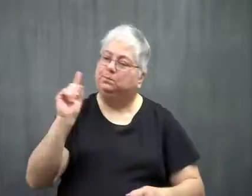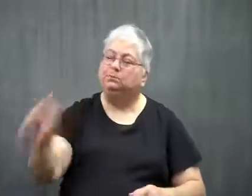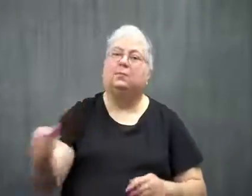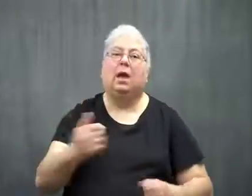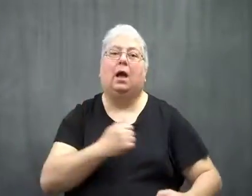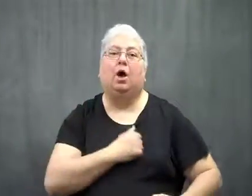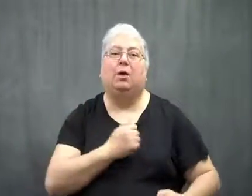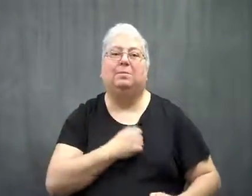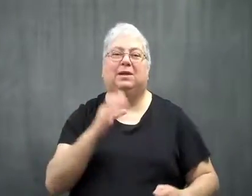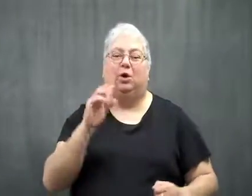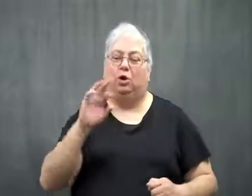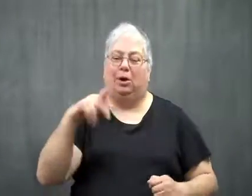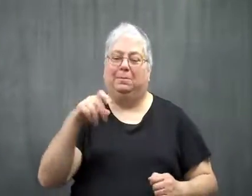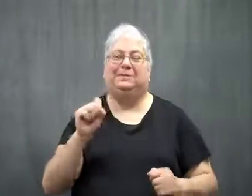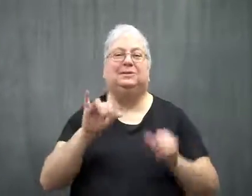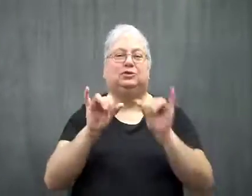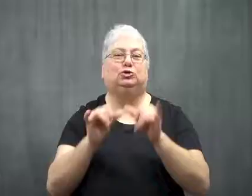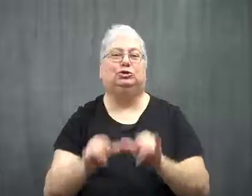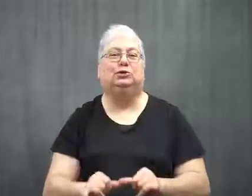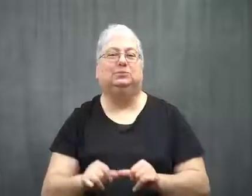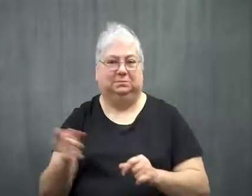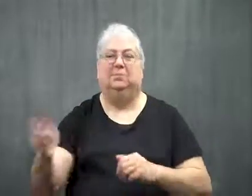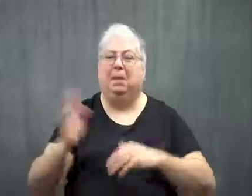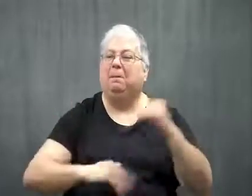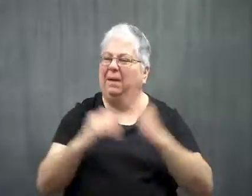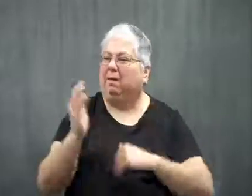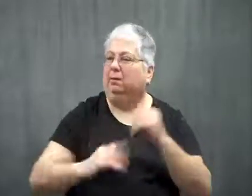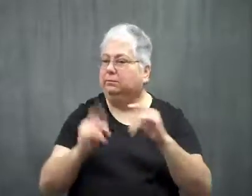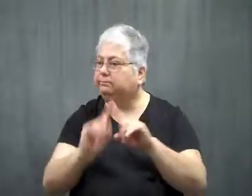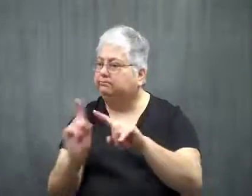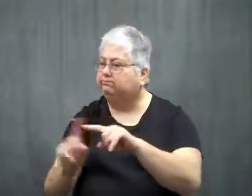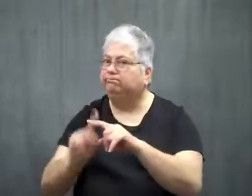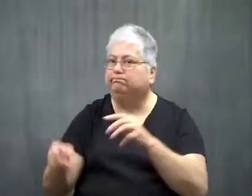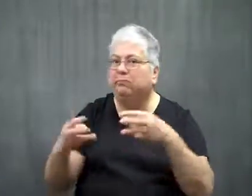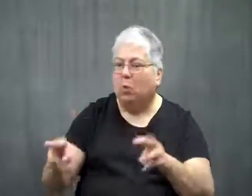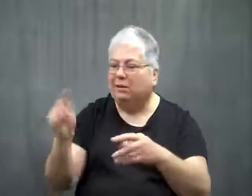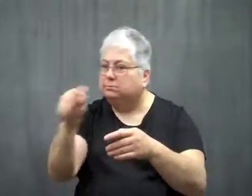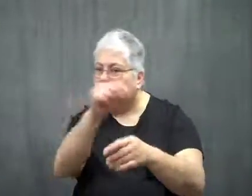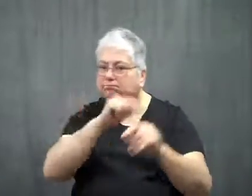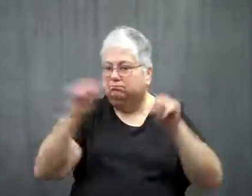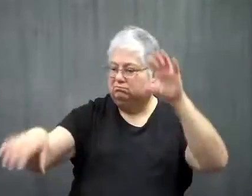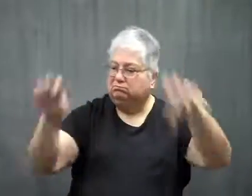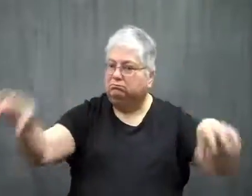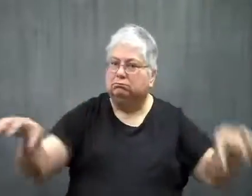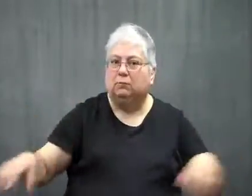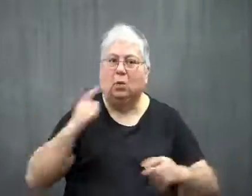It authorized the Army Corps of Engineers to build whatever was needed